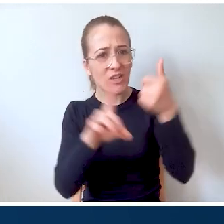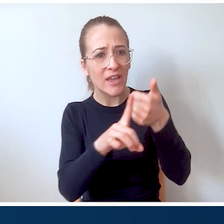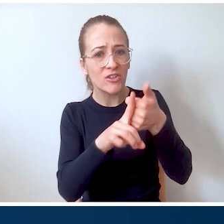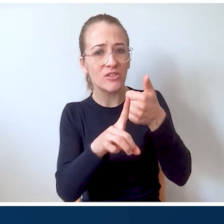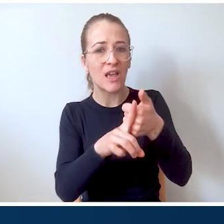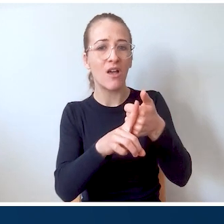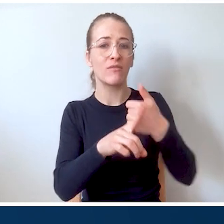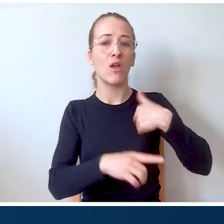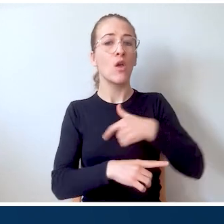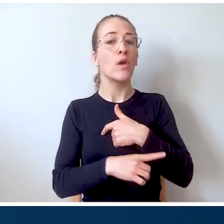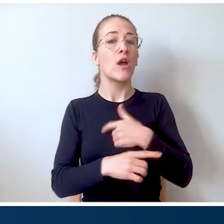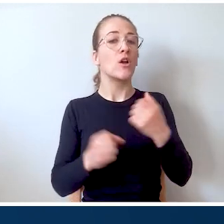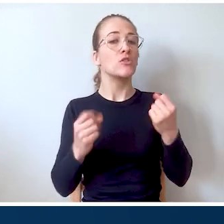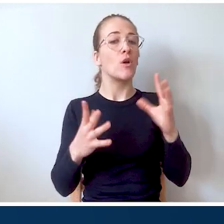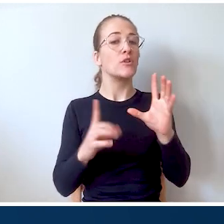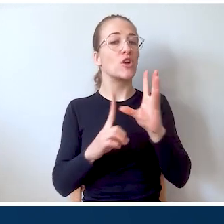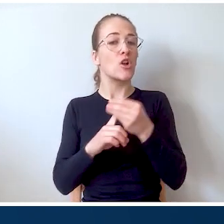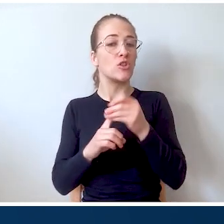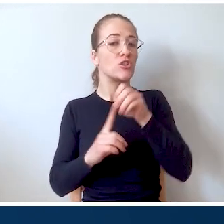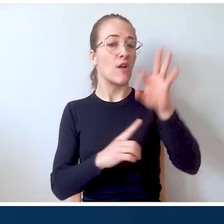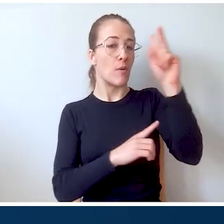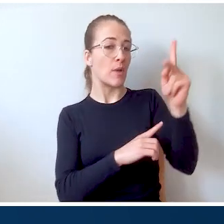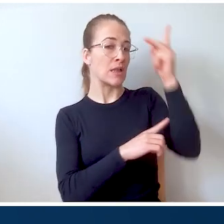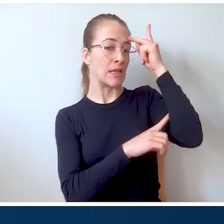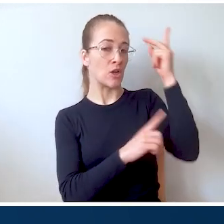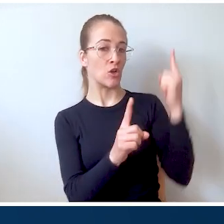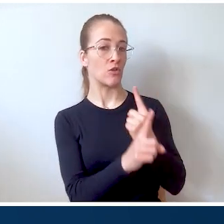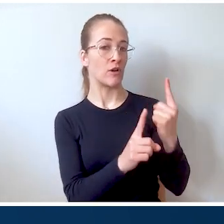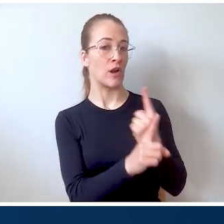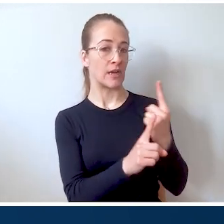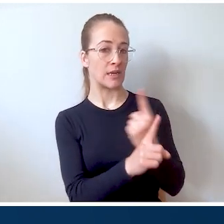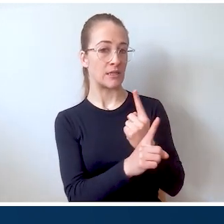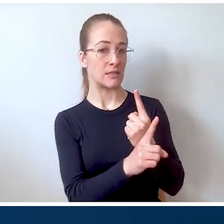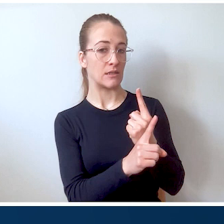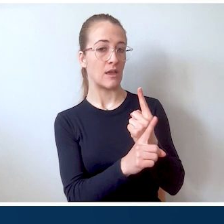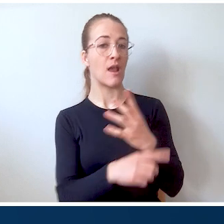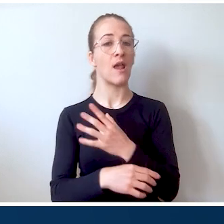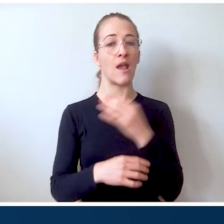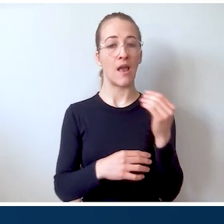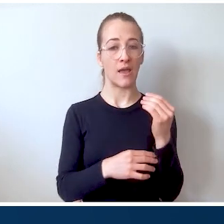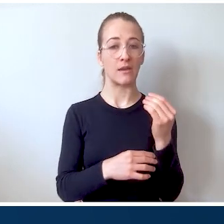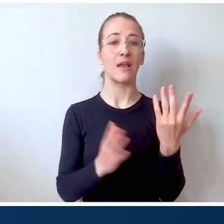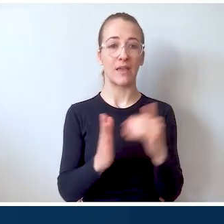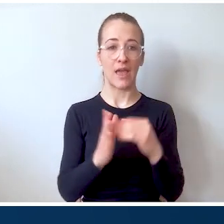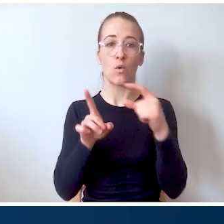And we are in so much a culture of political correctness. And again, I said, "Words matter,"